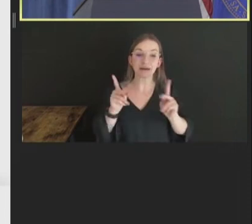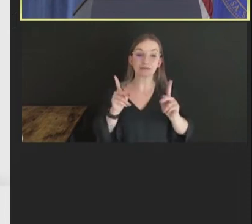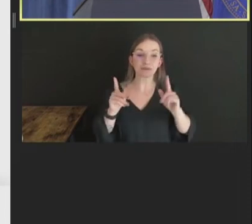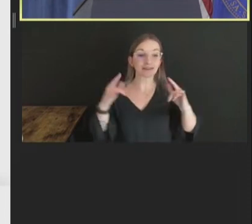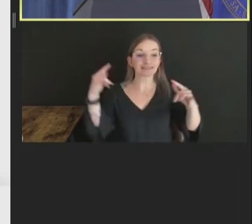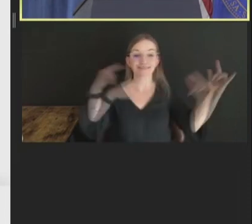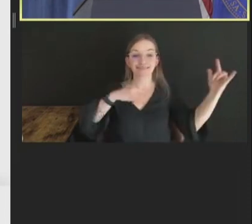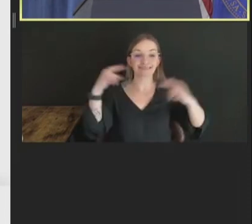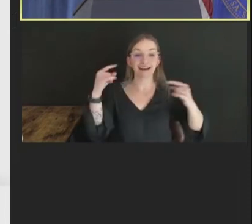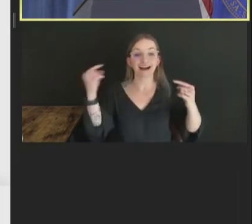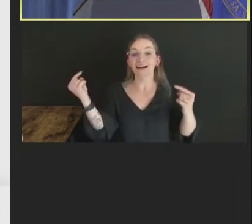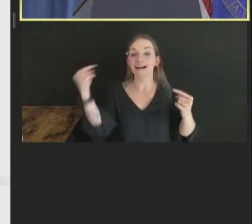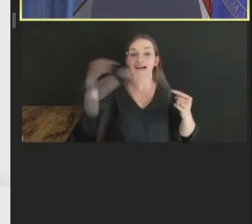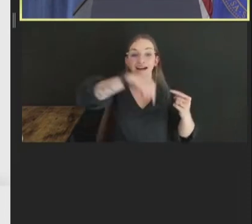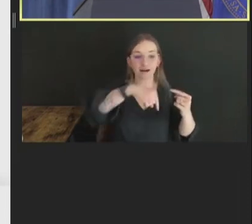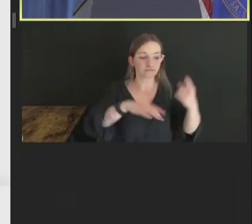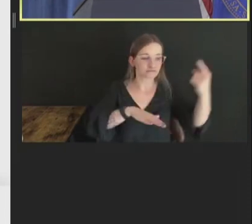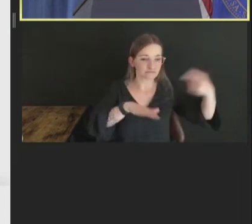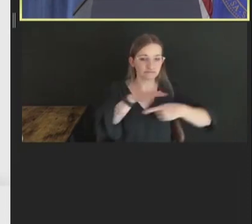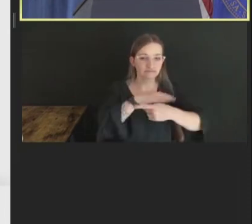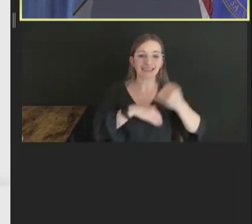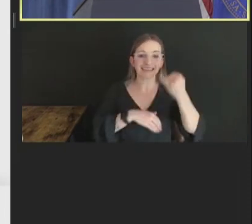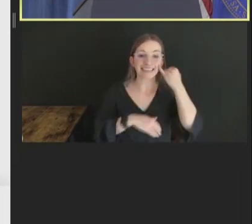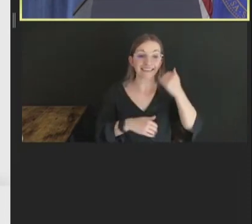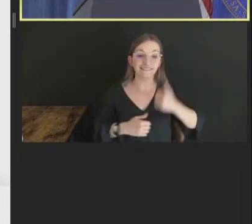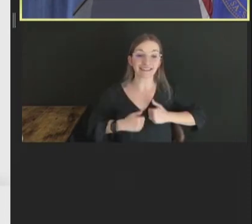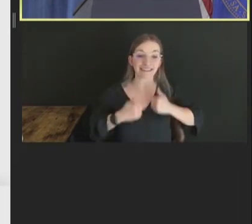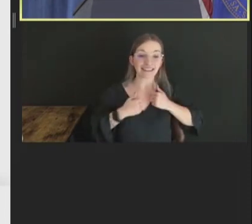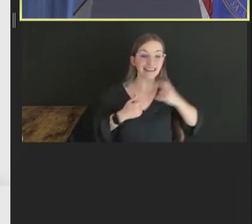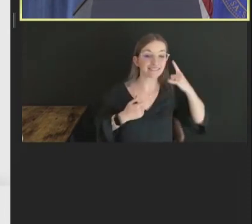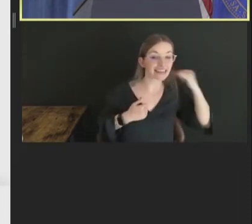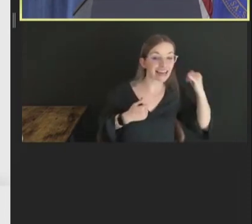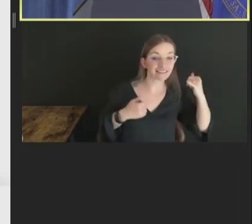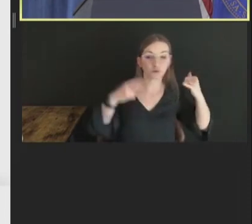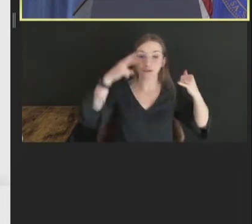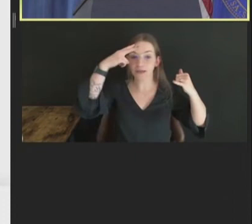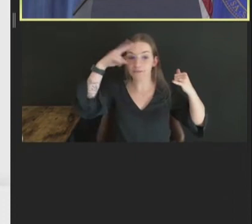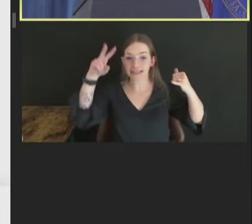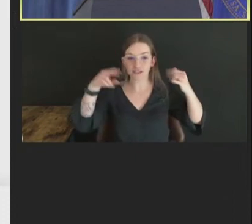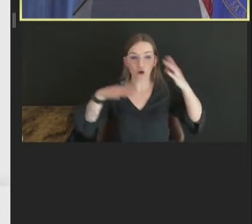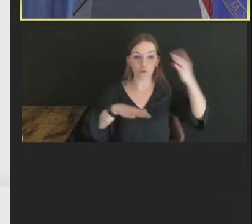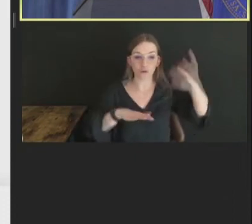across the border, whether it's in California or Mexico, to work. And so, the numerator is going to